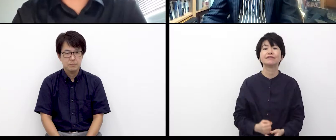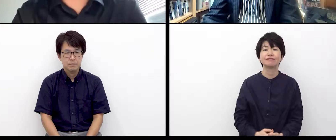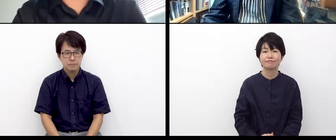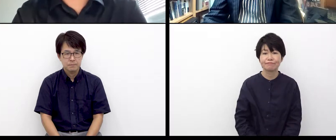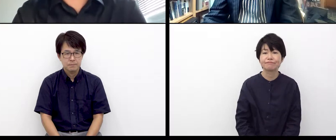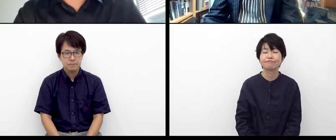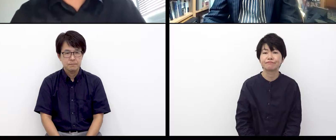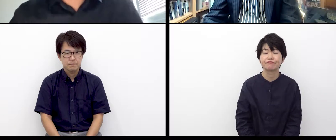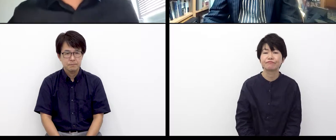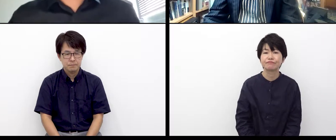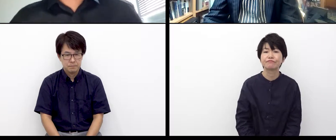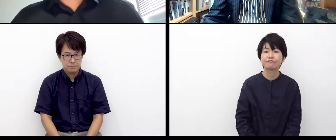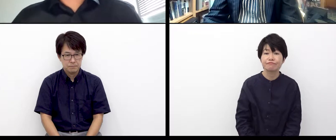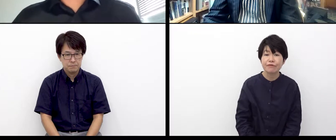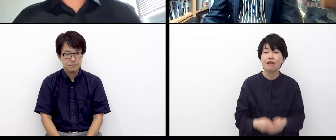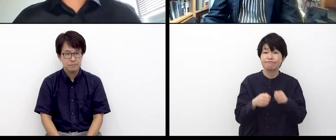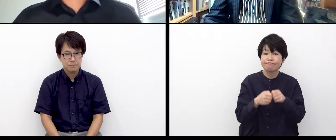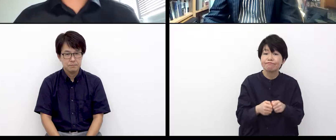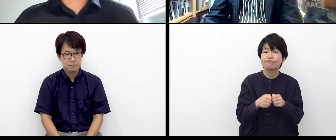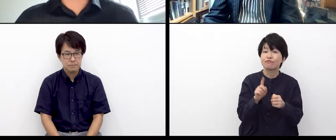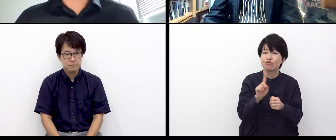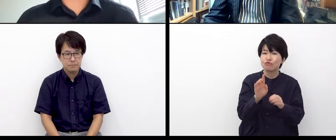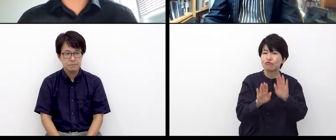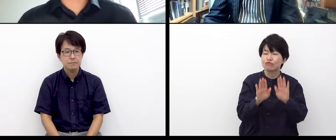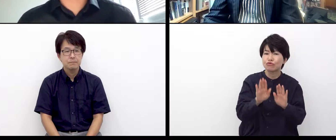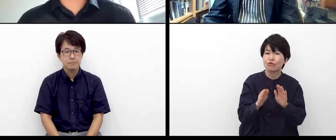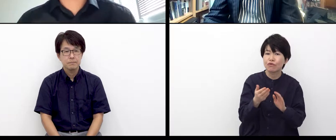About what kind of condition it is, we have a definition.